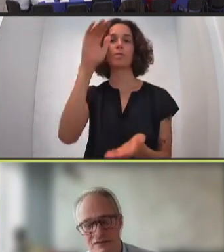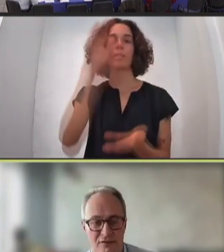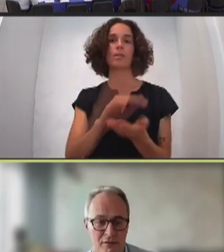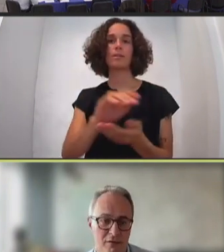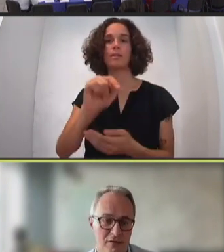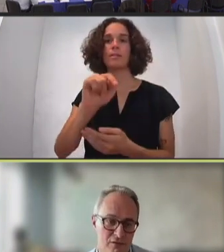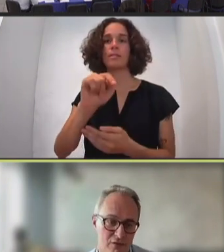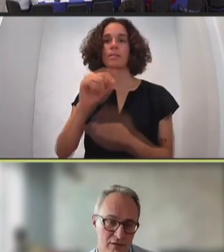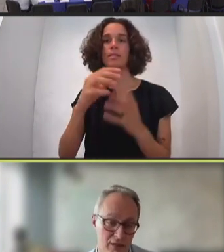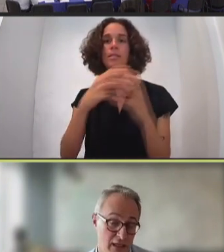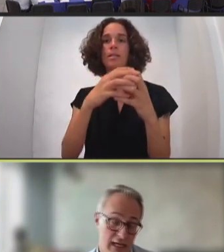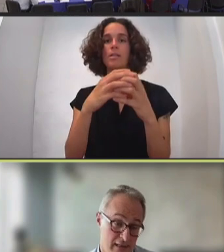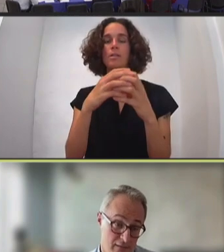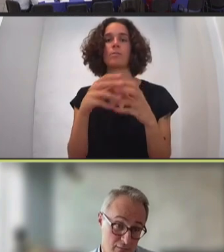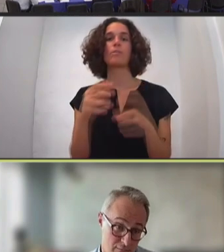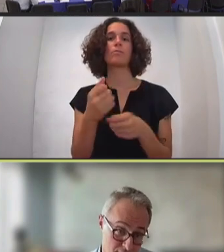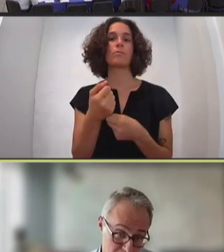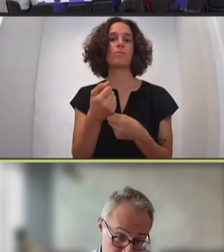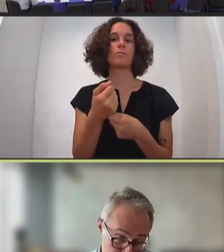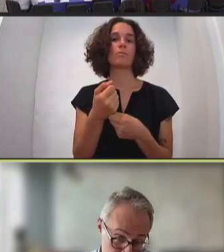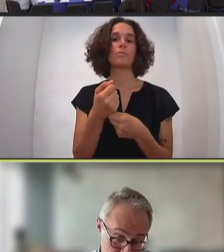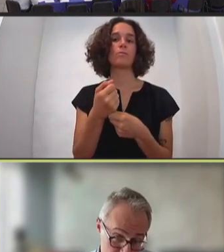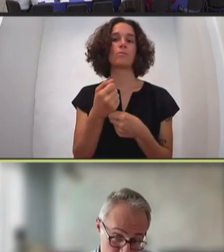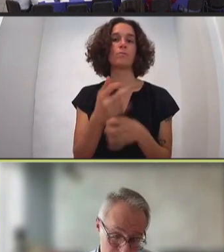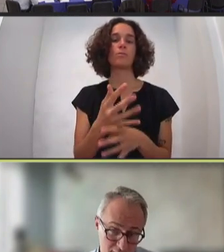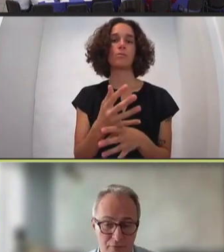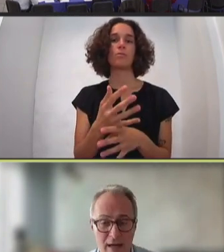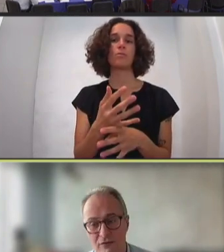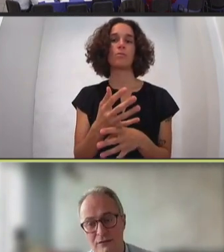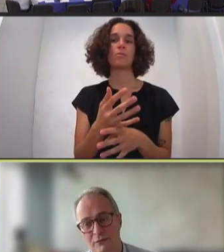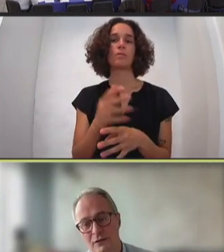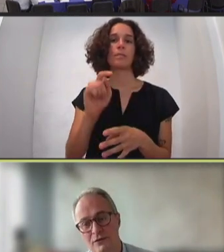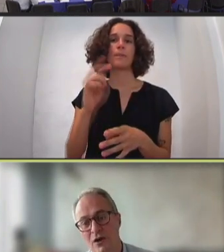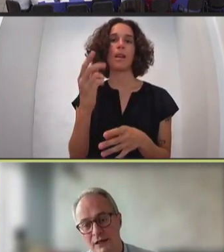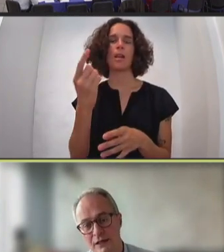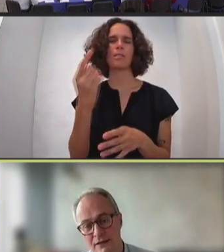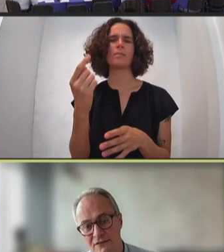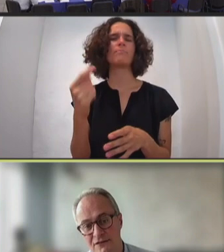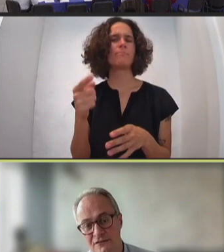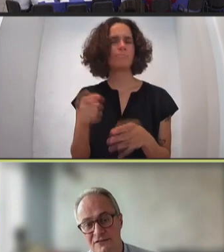susceptibility to TB. And then the main factor that we are targeting T cells is